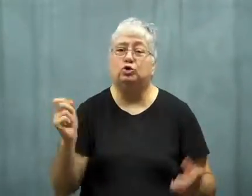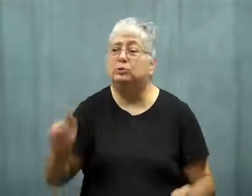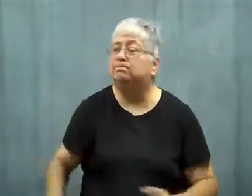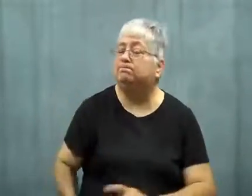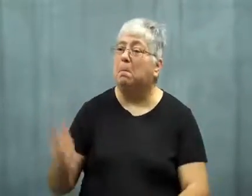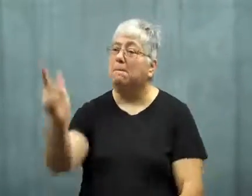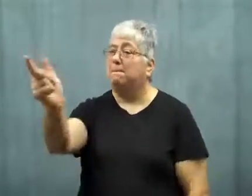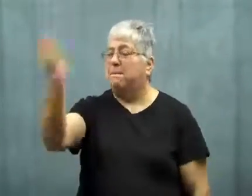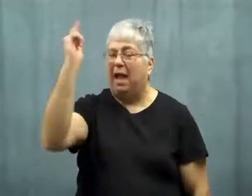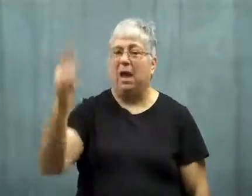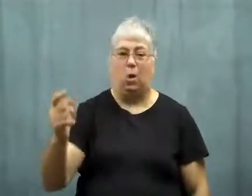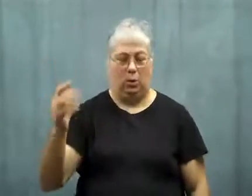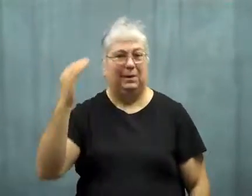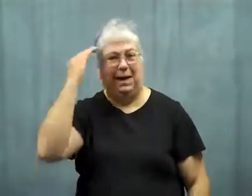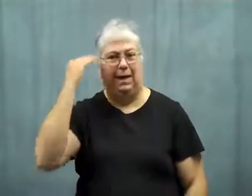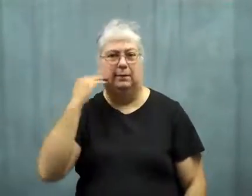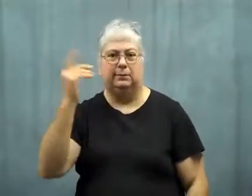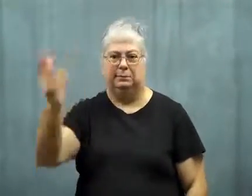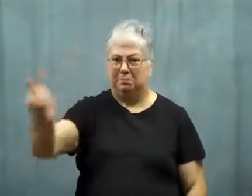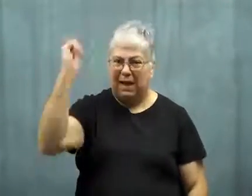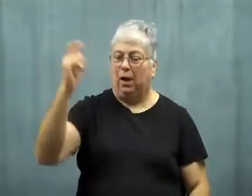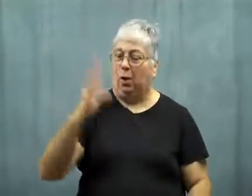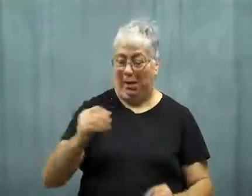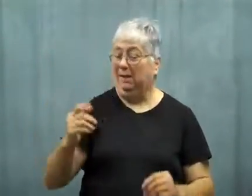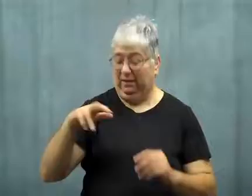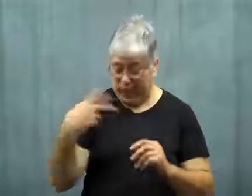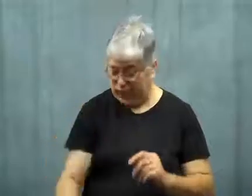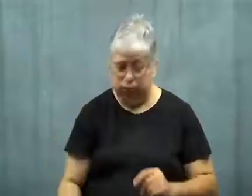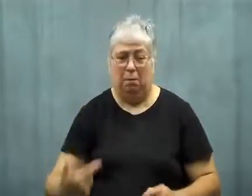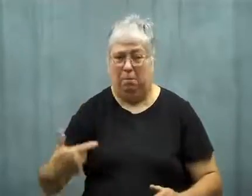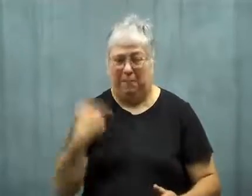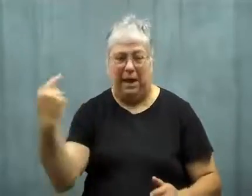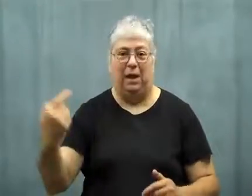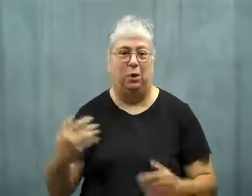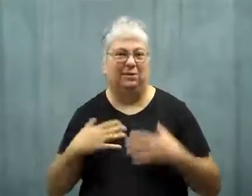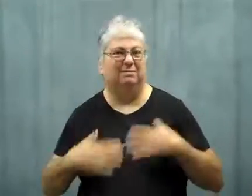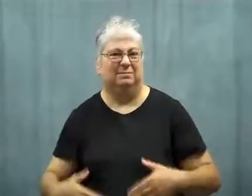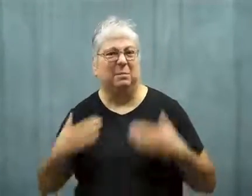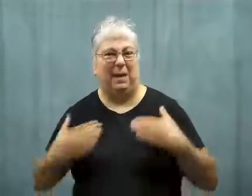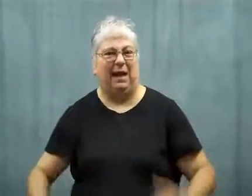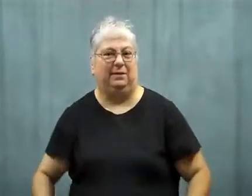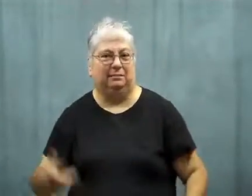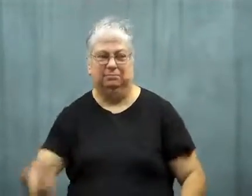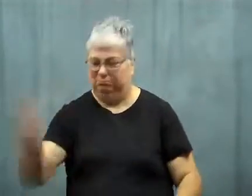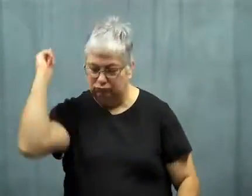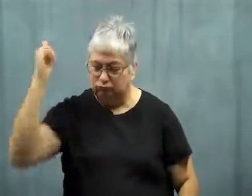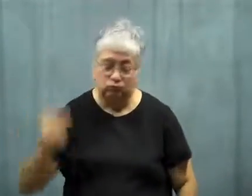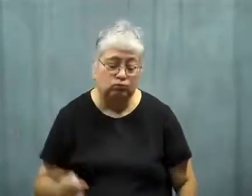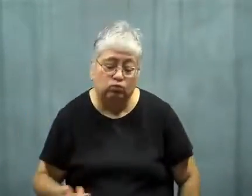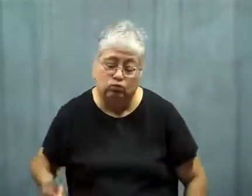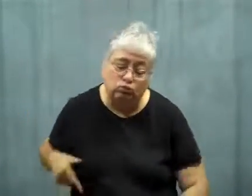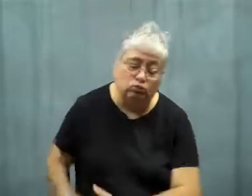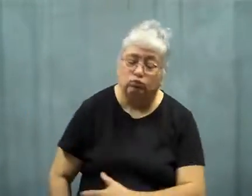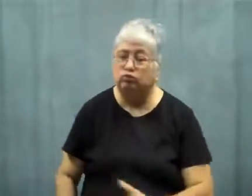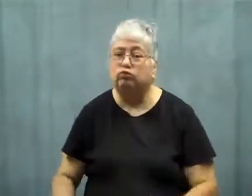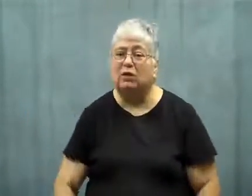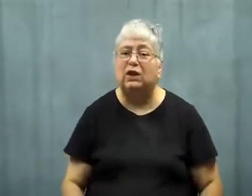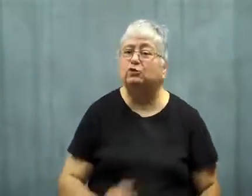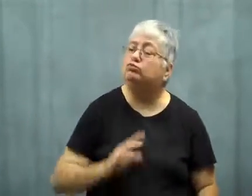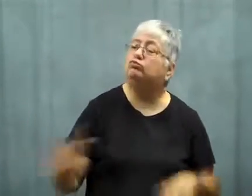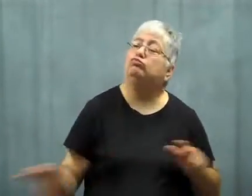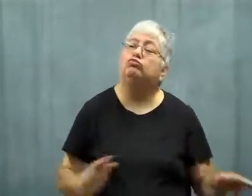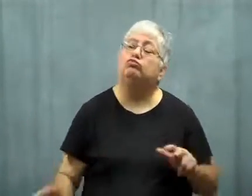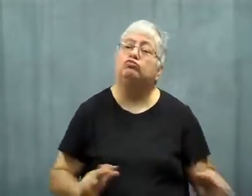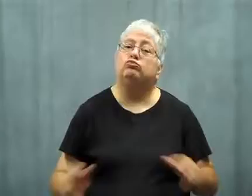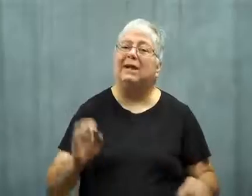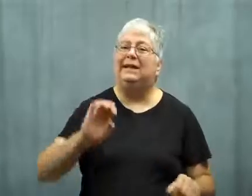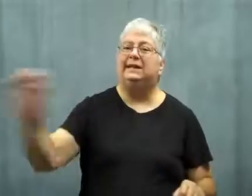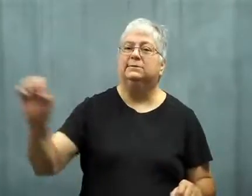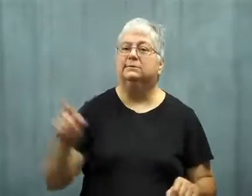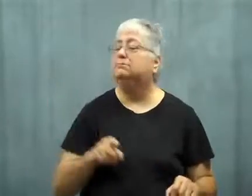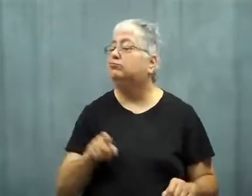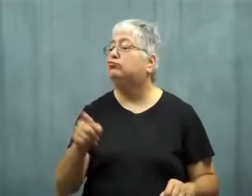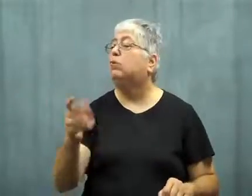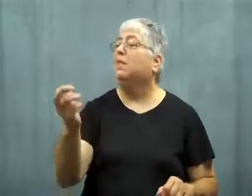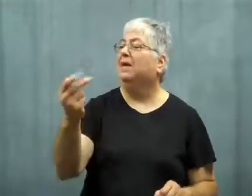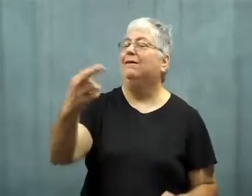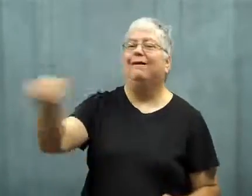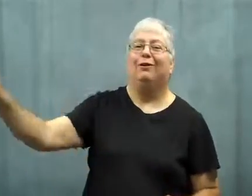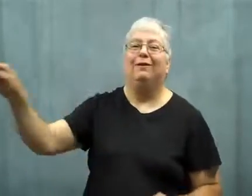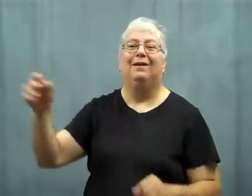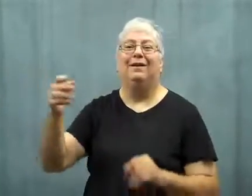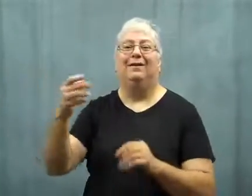He just shot him in the head, then again in the torso.